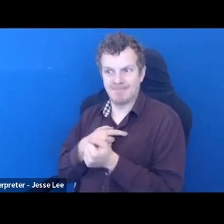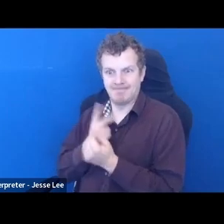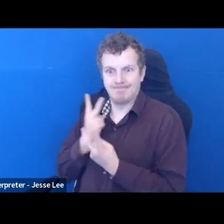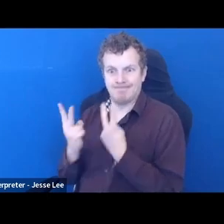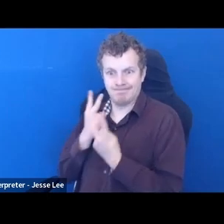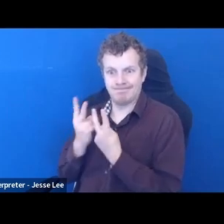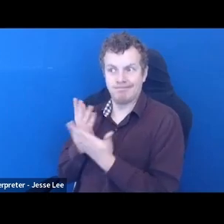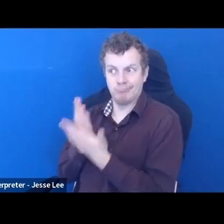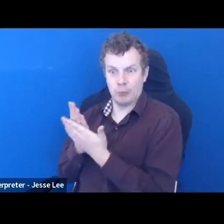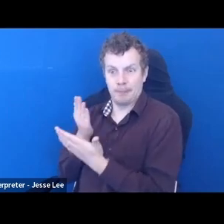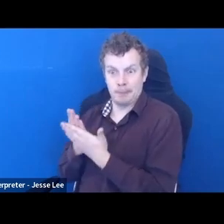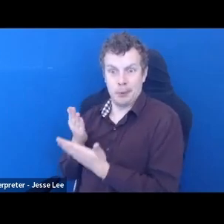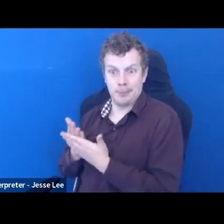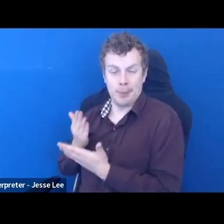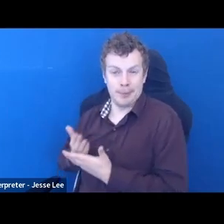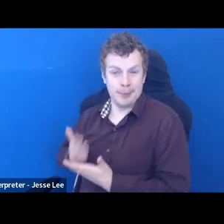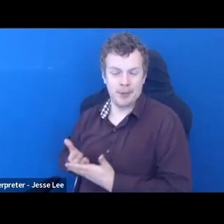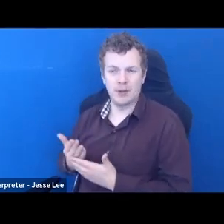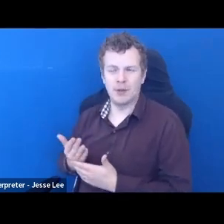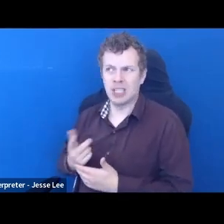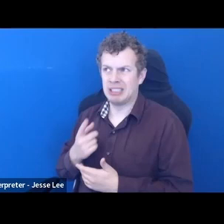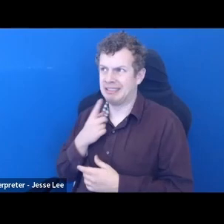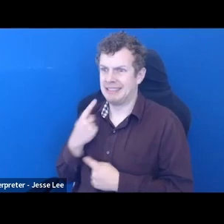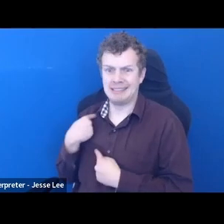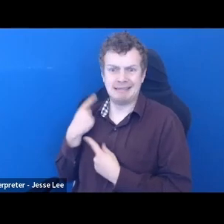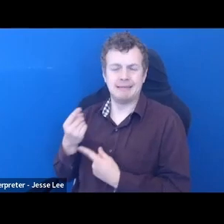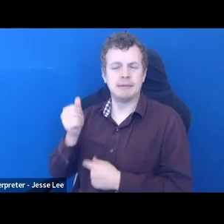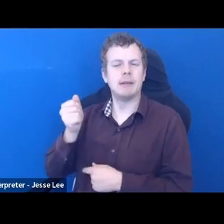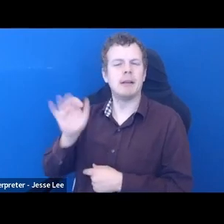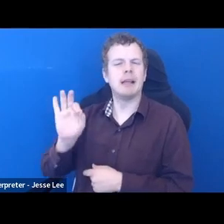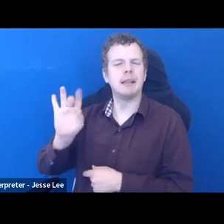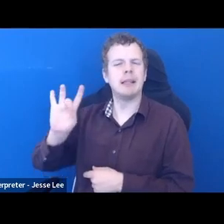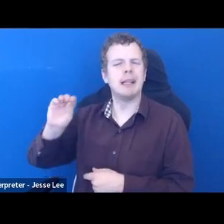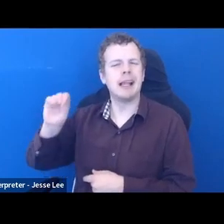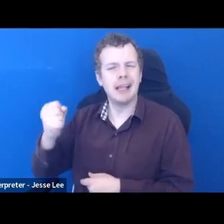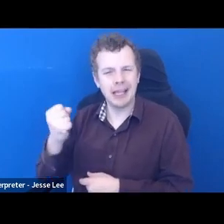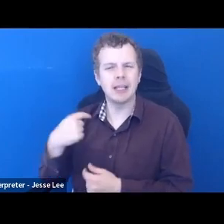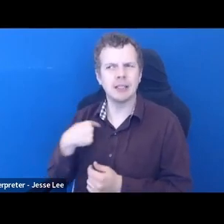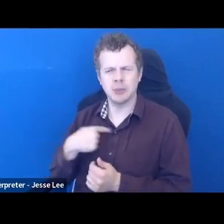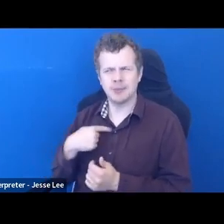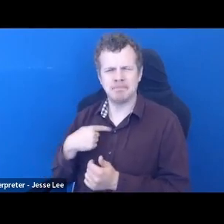well back in the early '80's is when we kind of started getting this information.